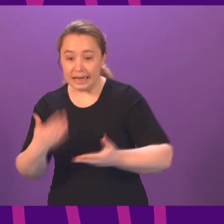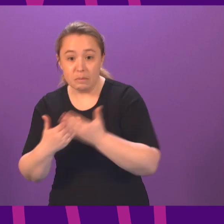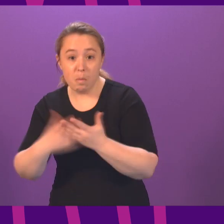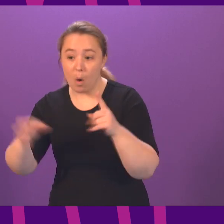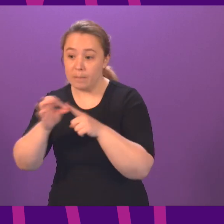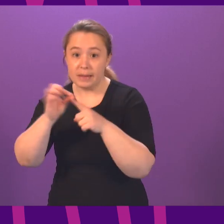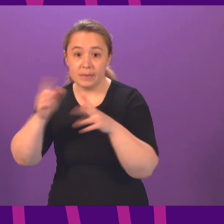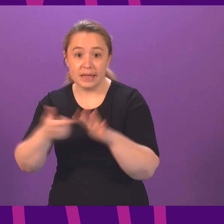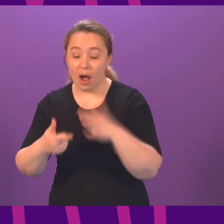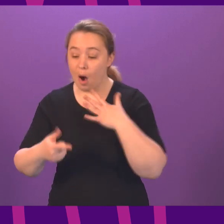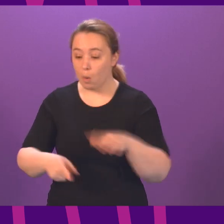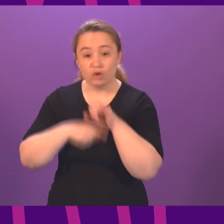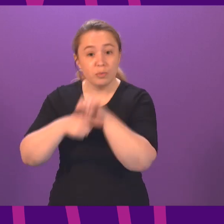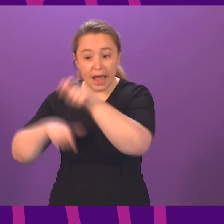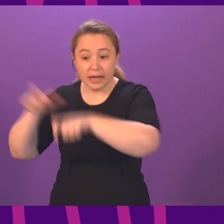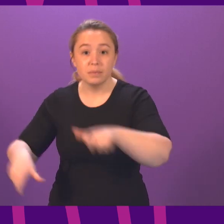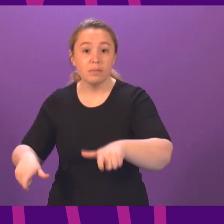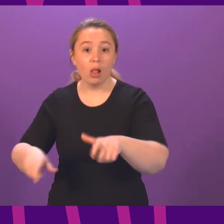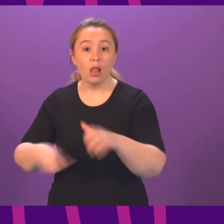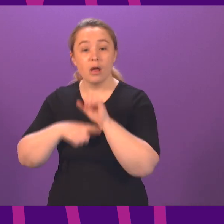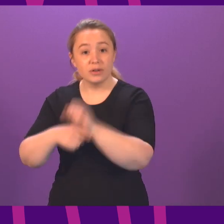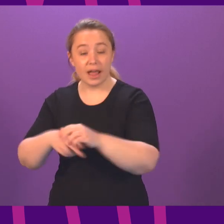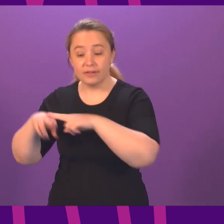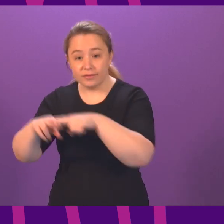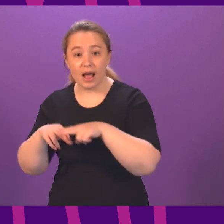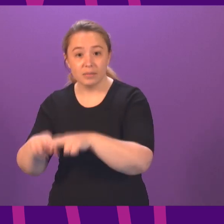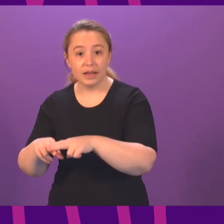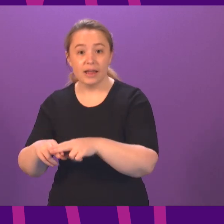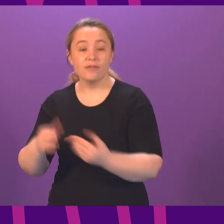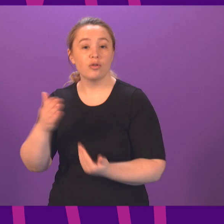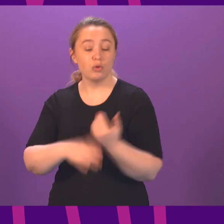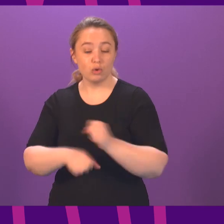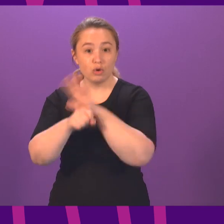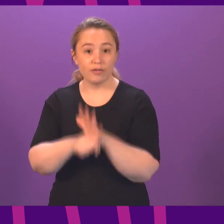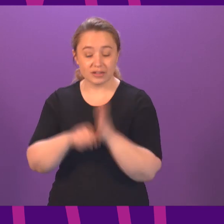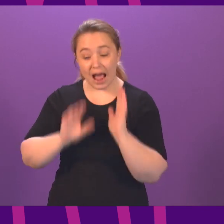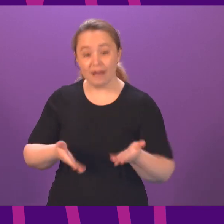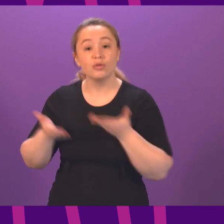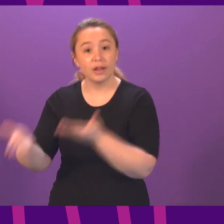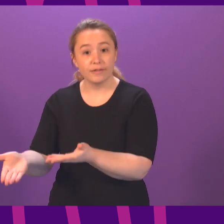care for from the new Covid variants. We know that the rate of hospital-contracted Covid